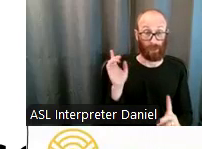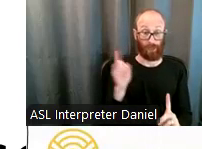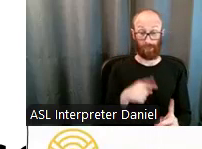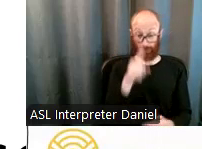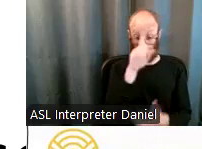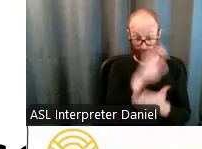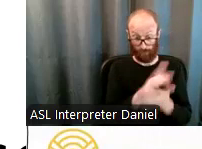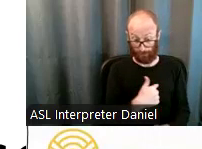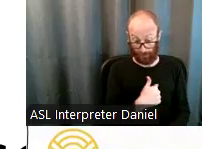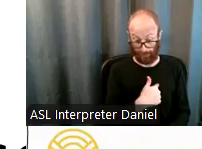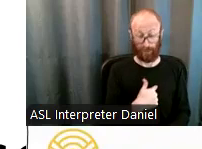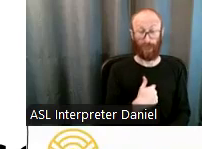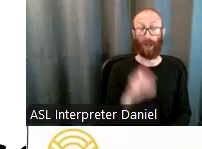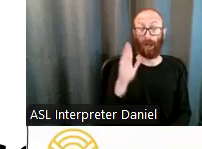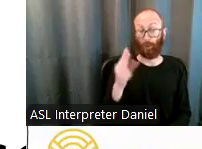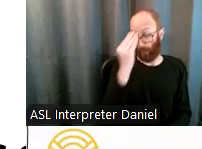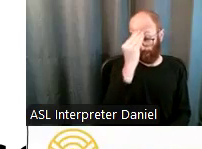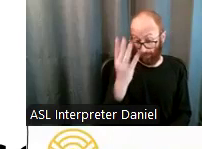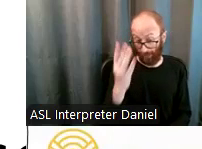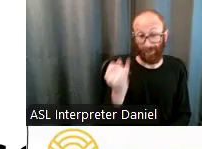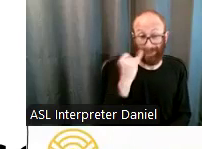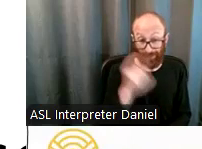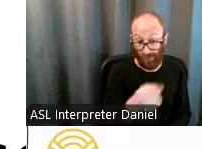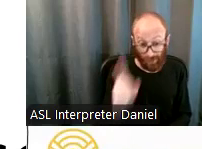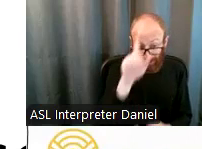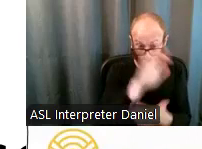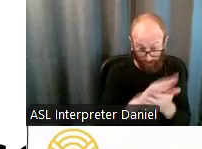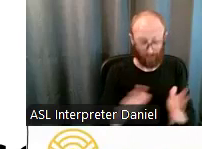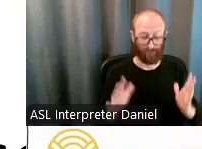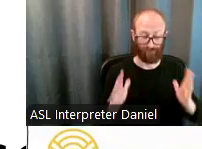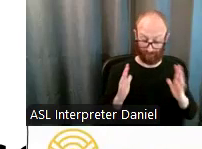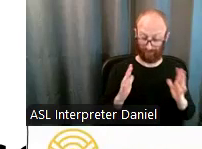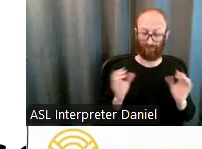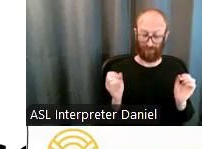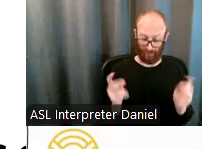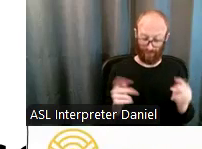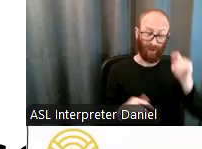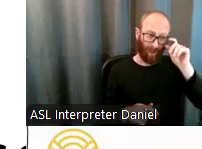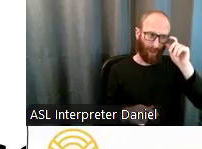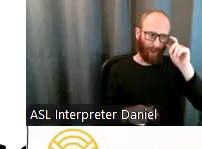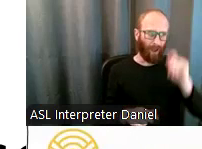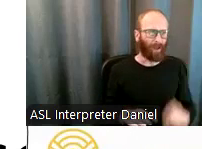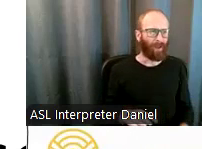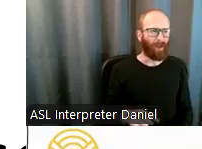out there that it's okay if it's confusing to you as well. These are flexible credits.